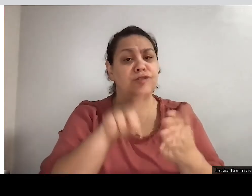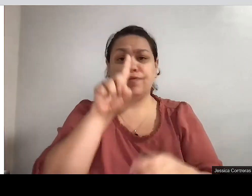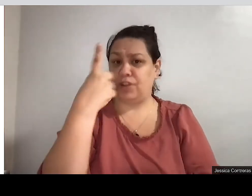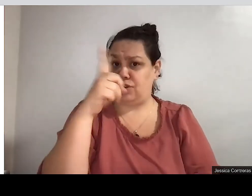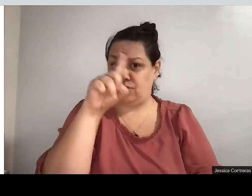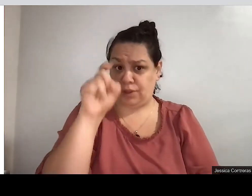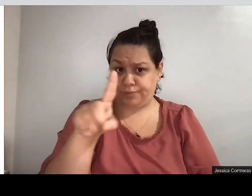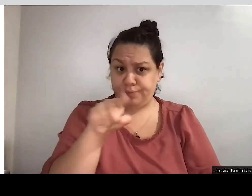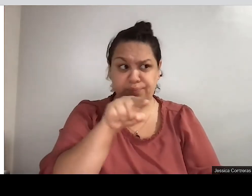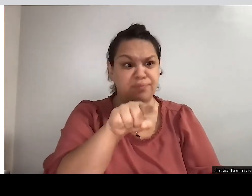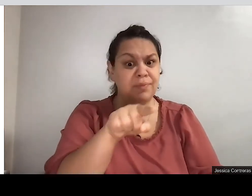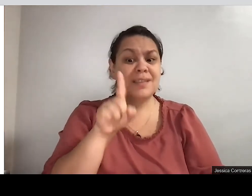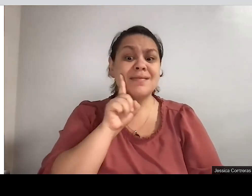The first question is: